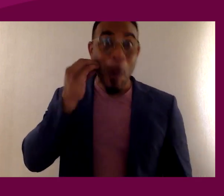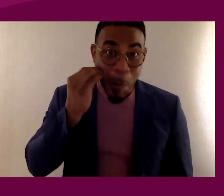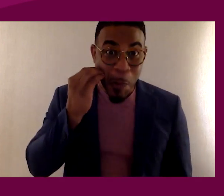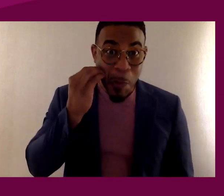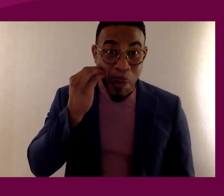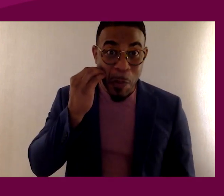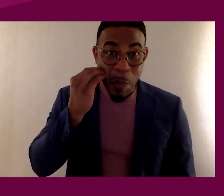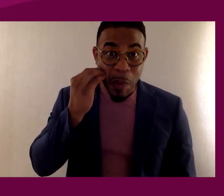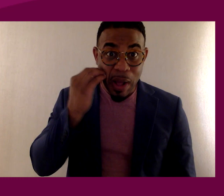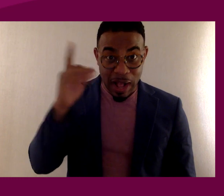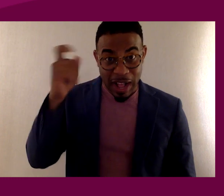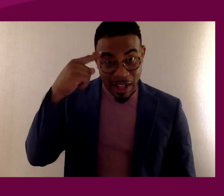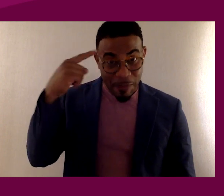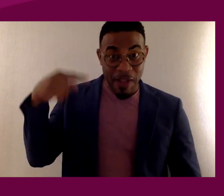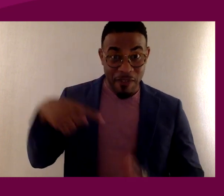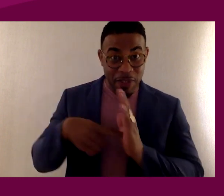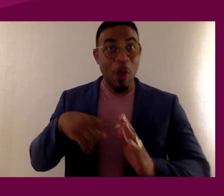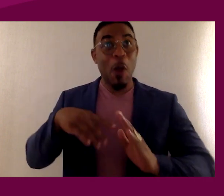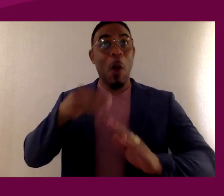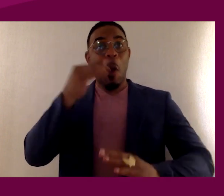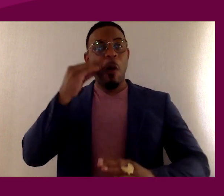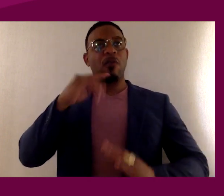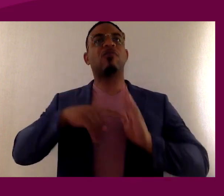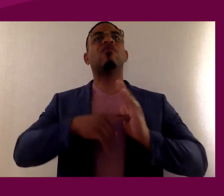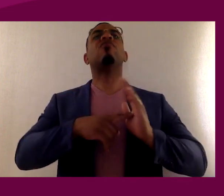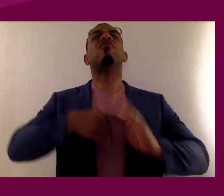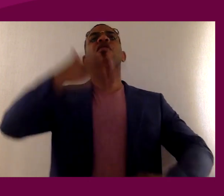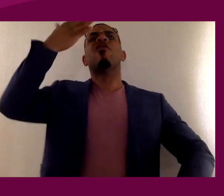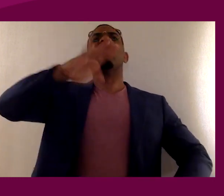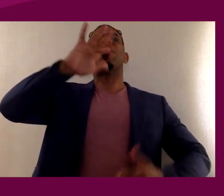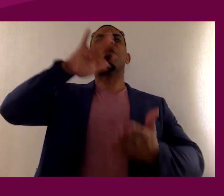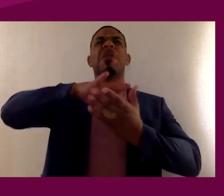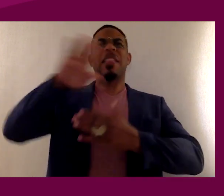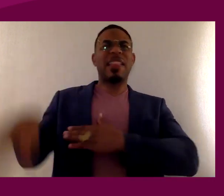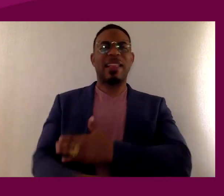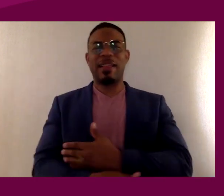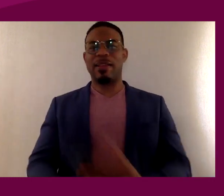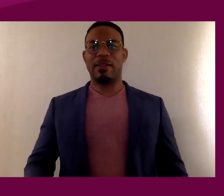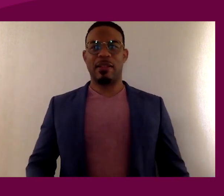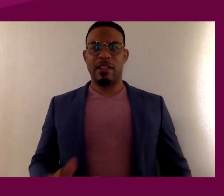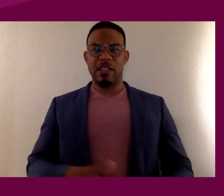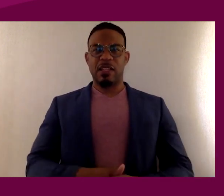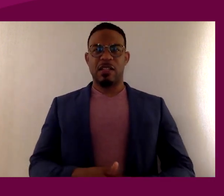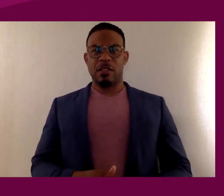idea that you go to someone's home, a government official's home, and demonstrate in the middle